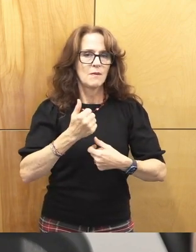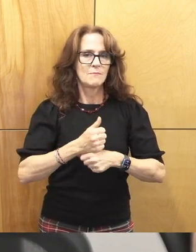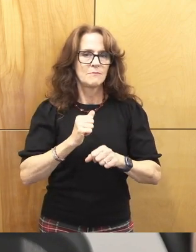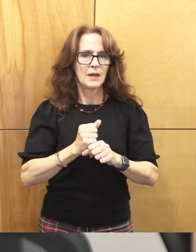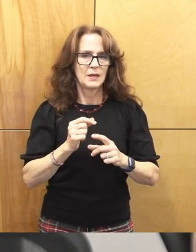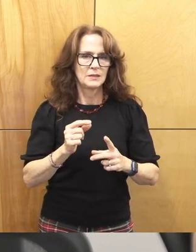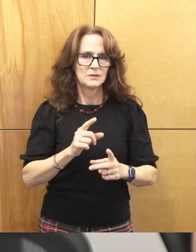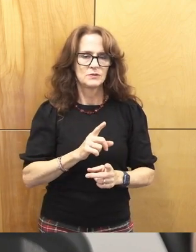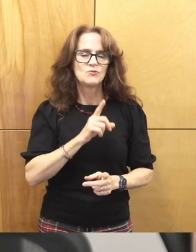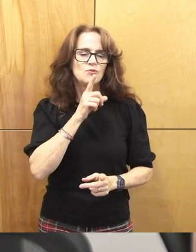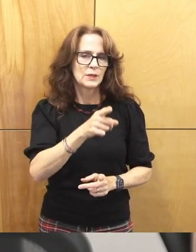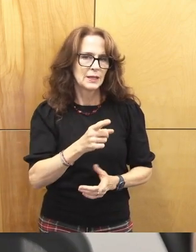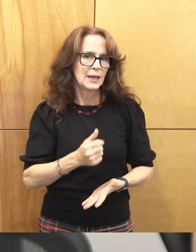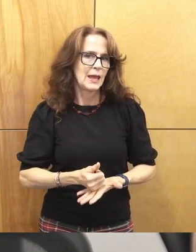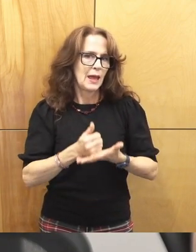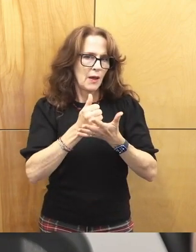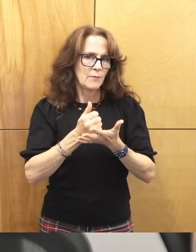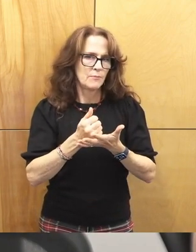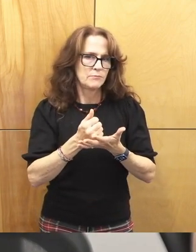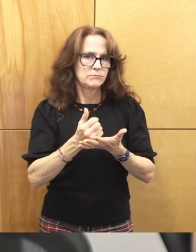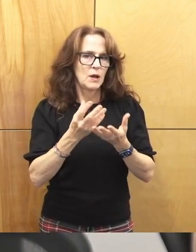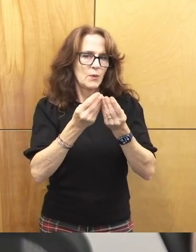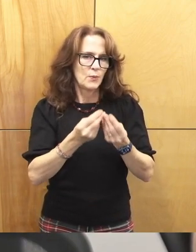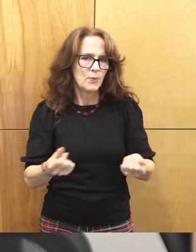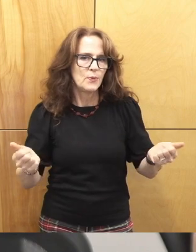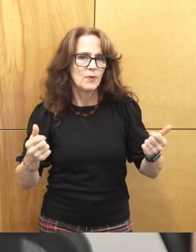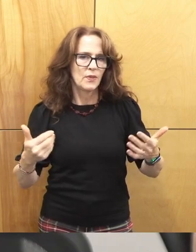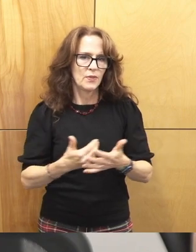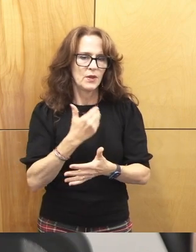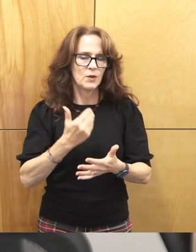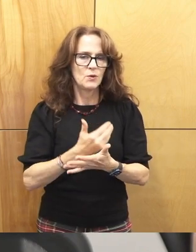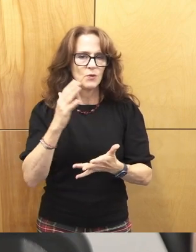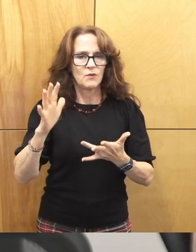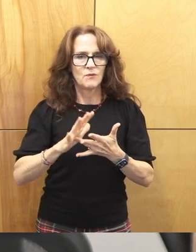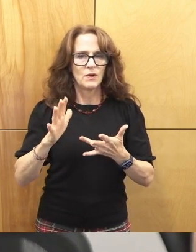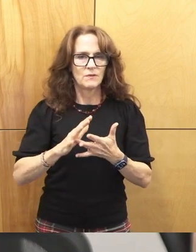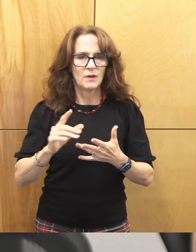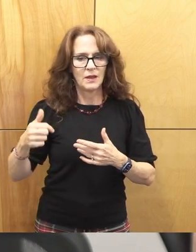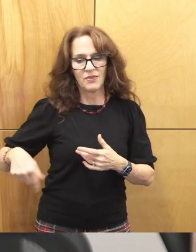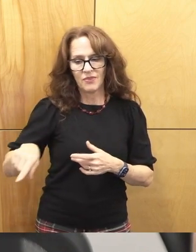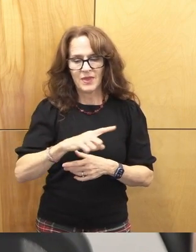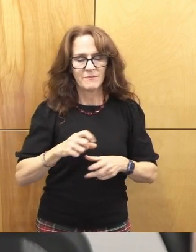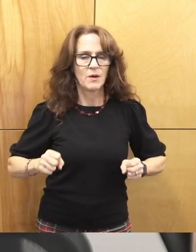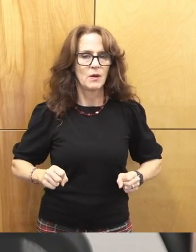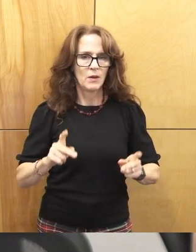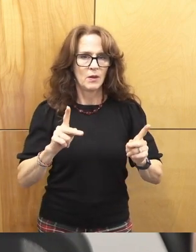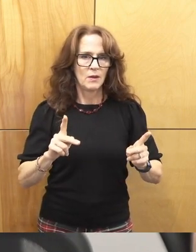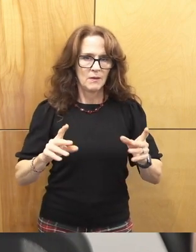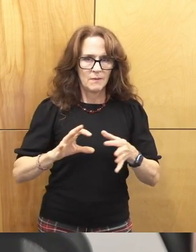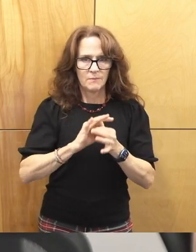to help acclimate the new freshmen, allow them to have an opportunity to bond with people beyond their class,